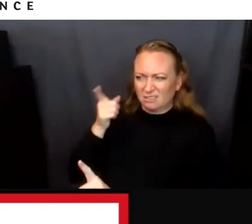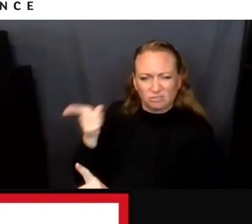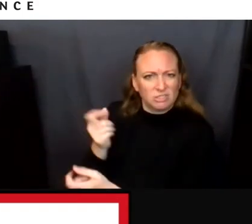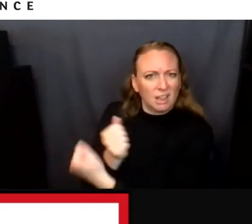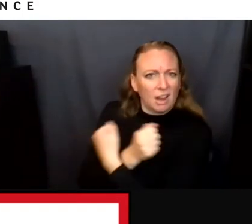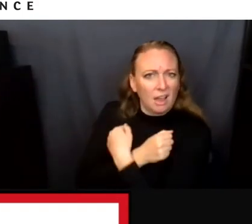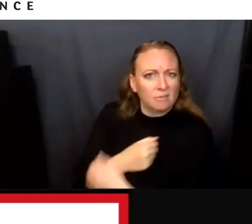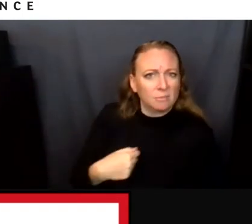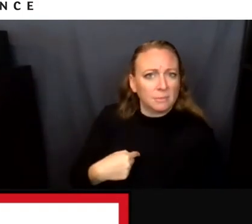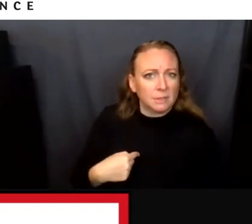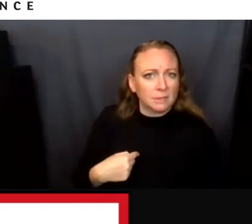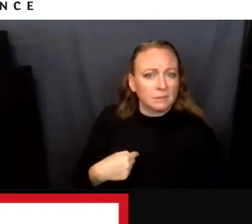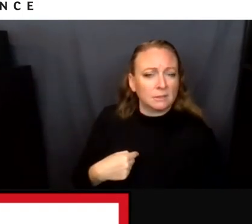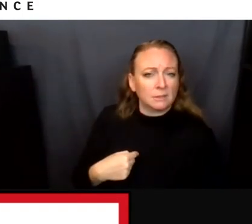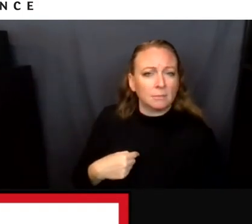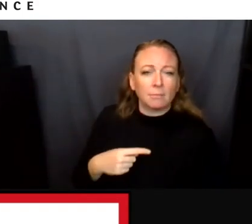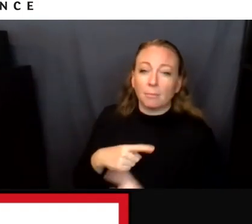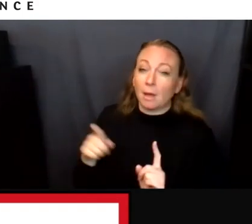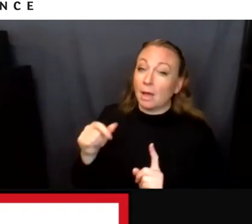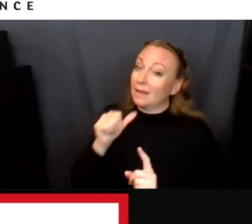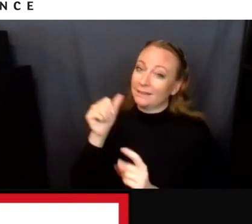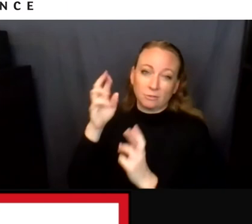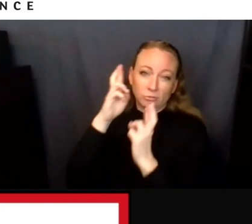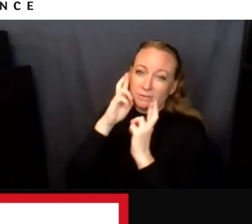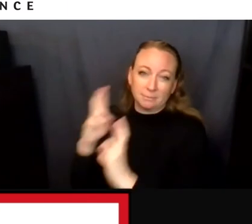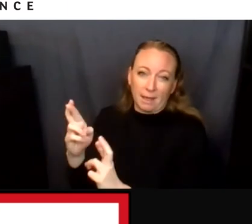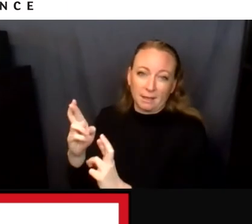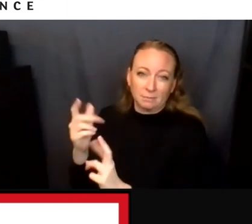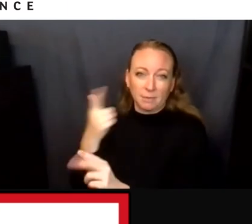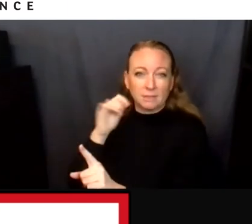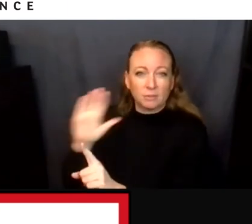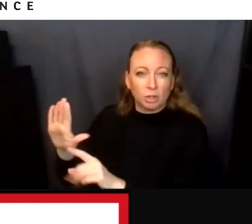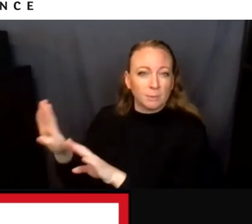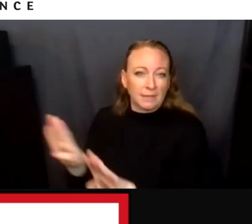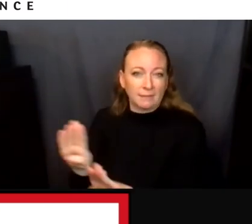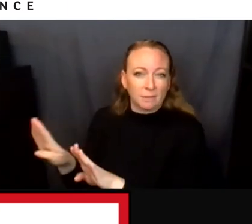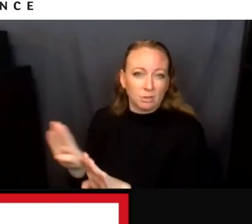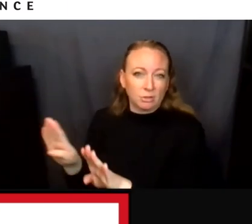But I didn't respect her because of what she did to me.